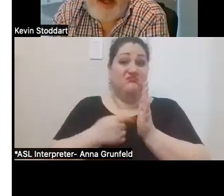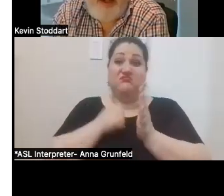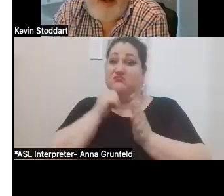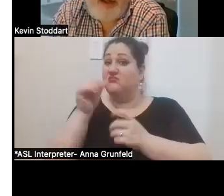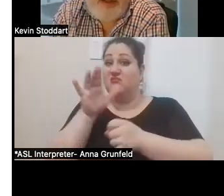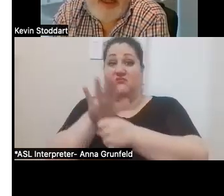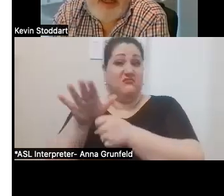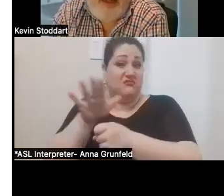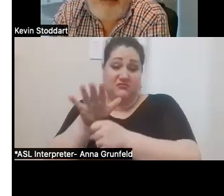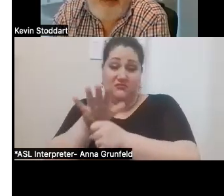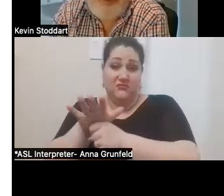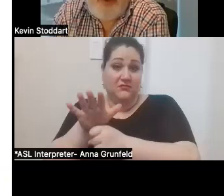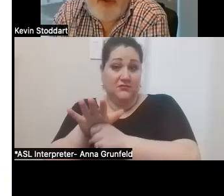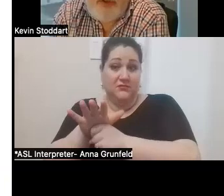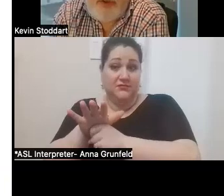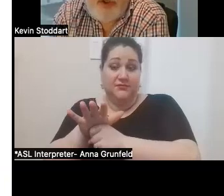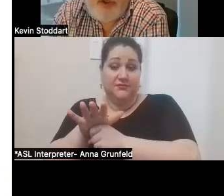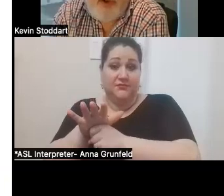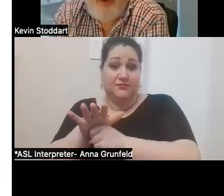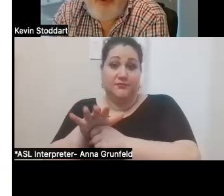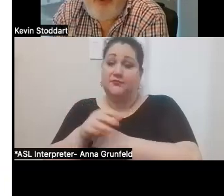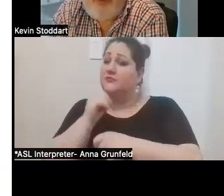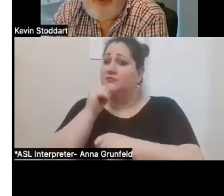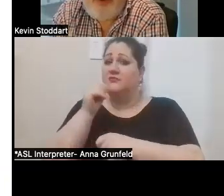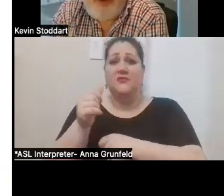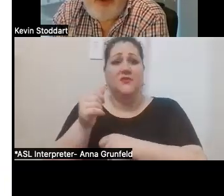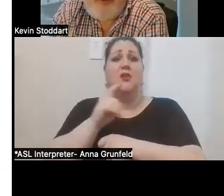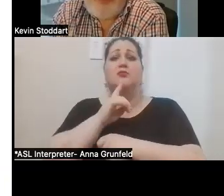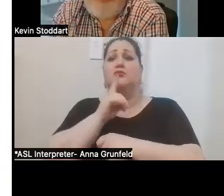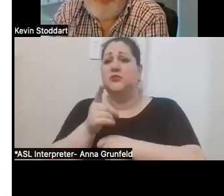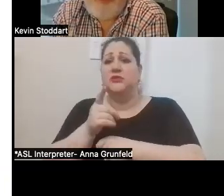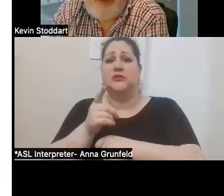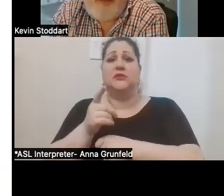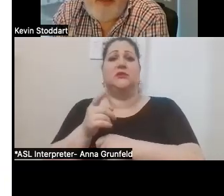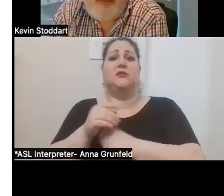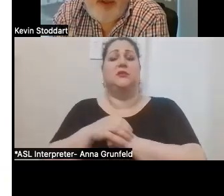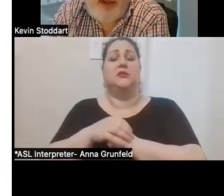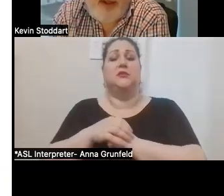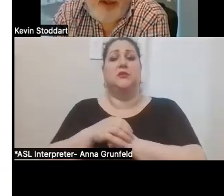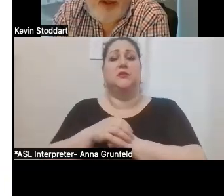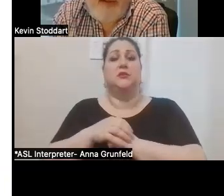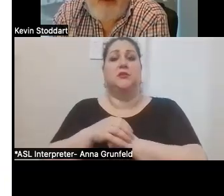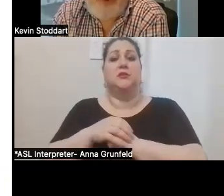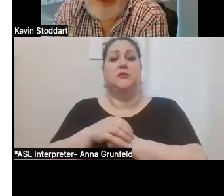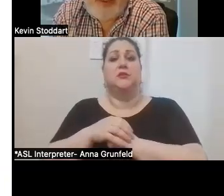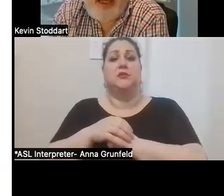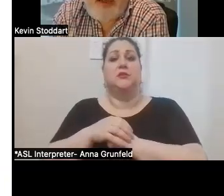And not setting up the student or those who support them for success.